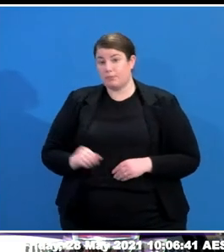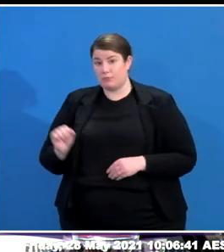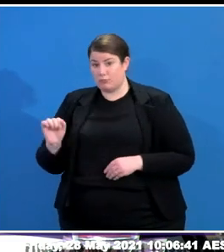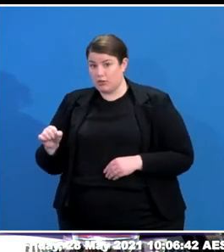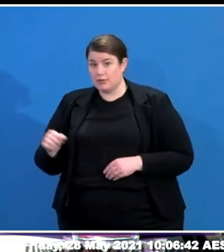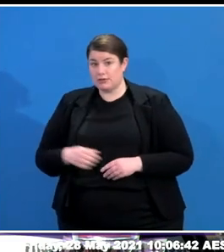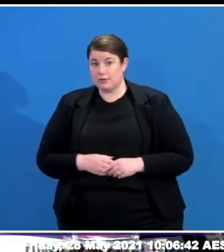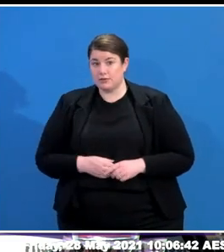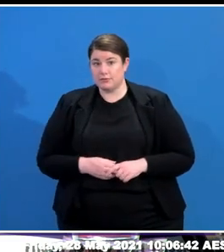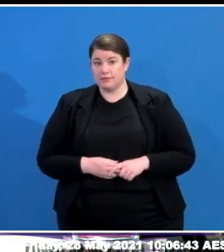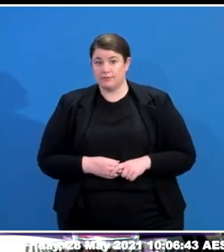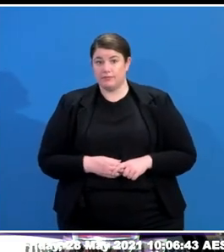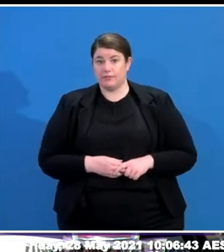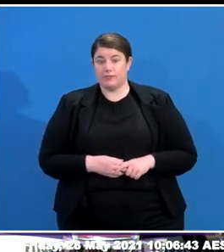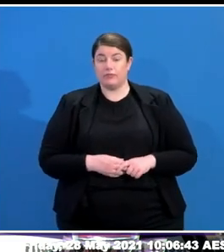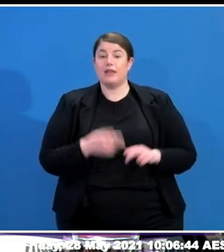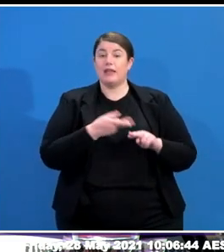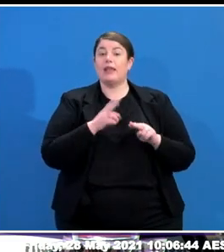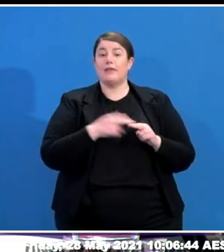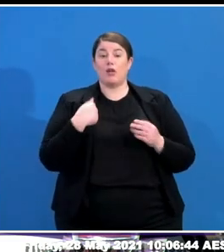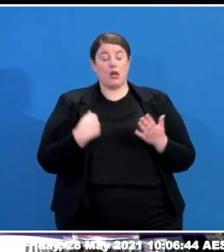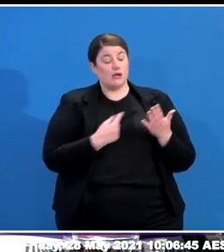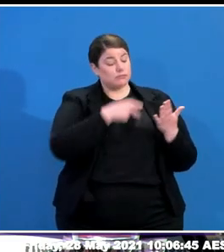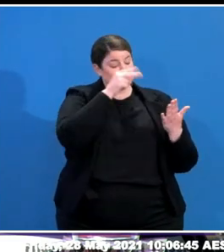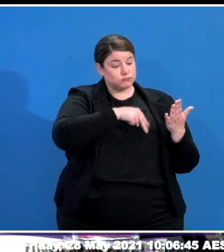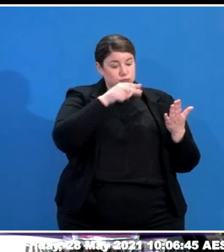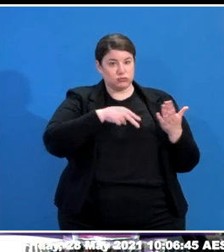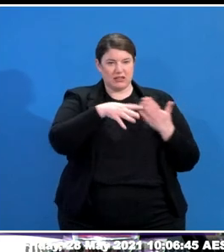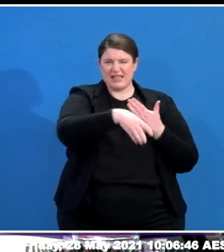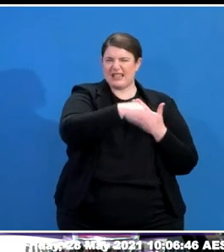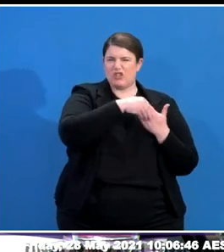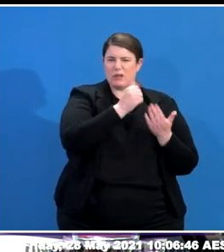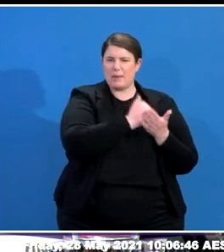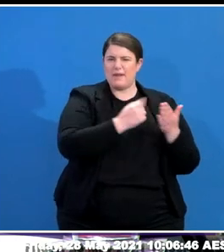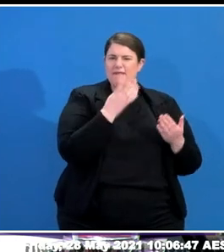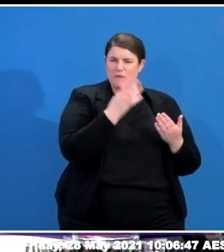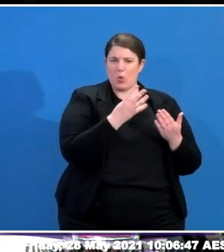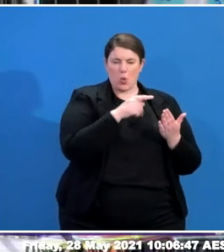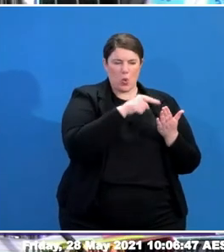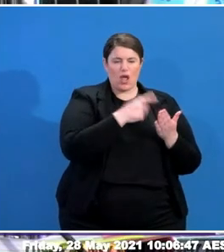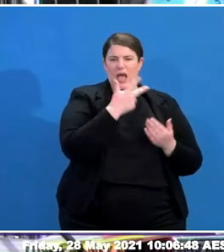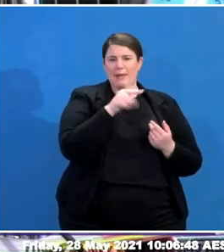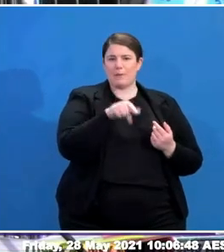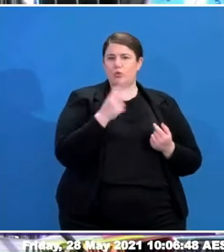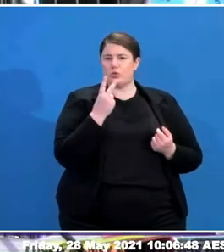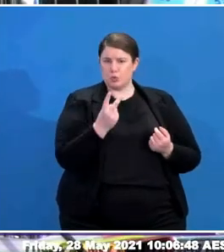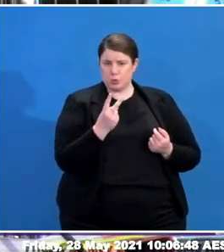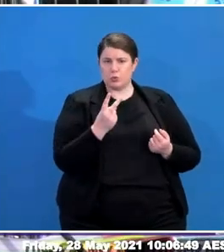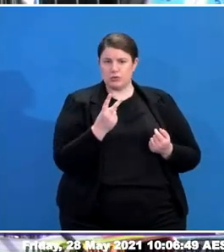If one looks at this appendix 4, agenda item 8.2, and it is